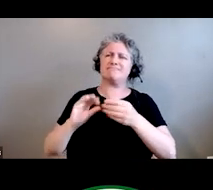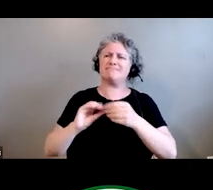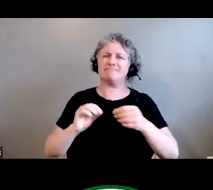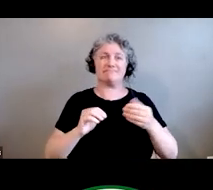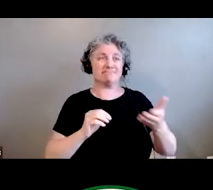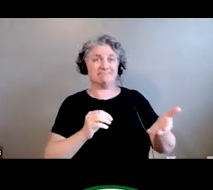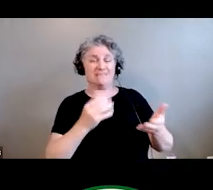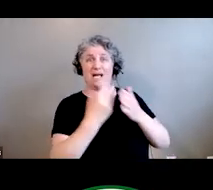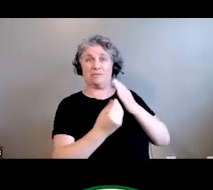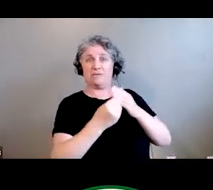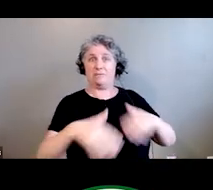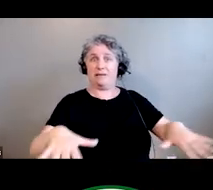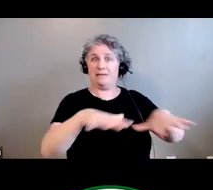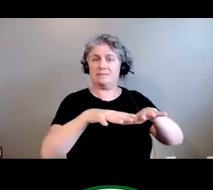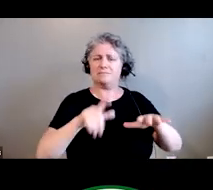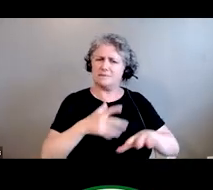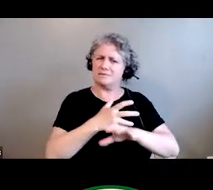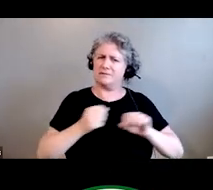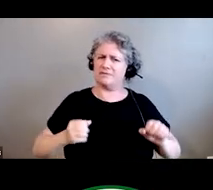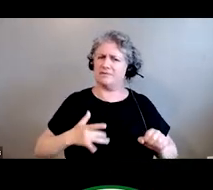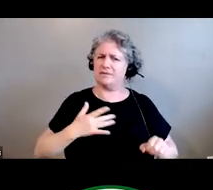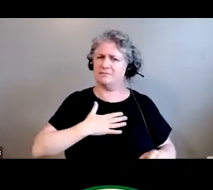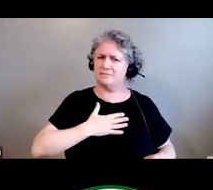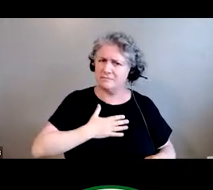knowing letting people know that information will be provided.